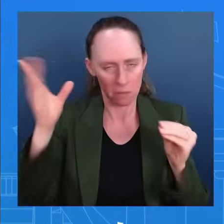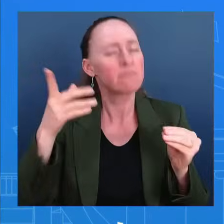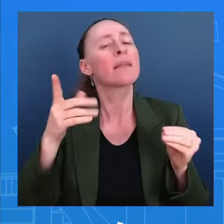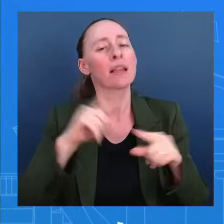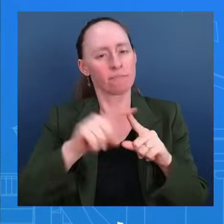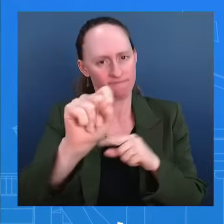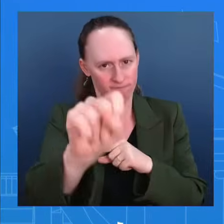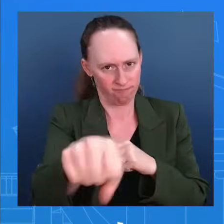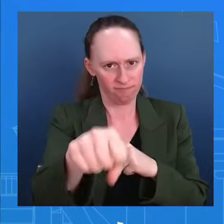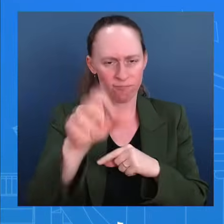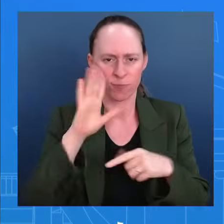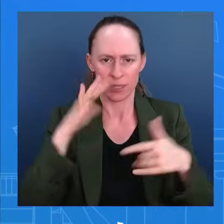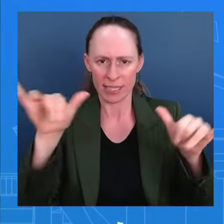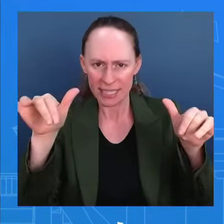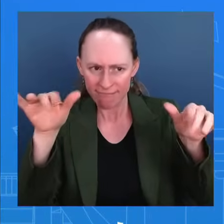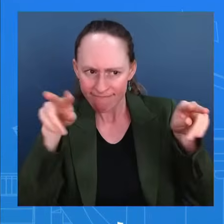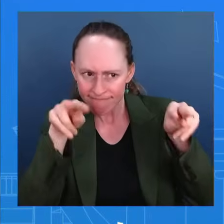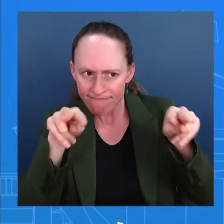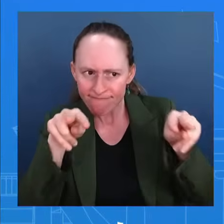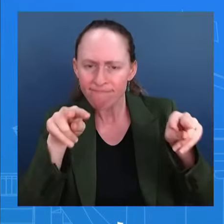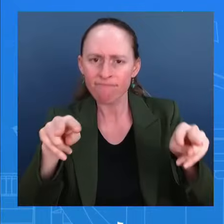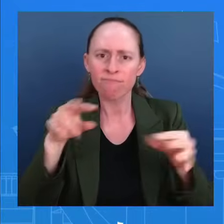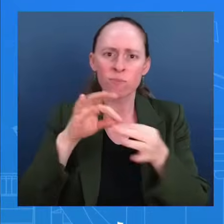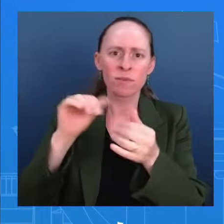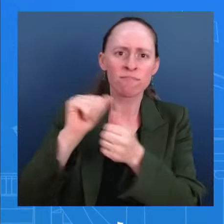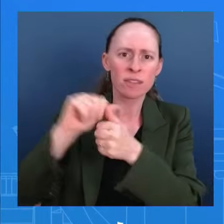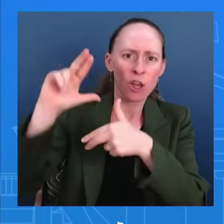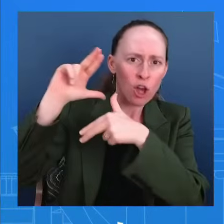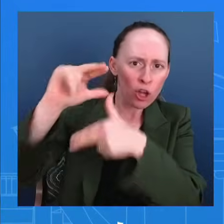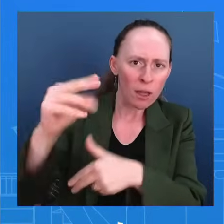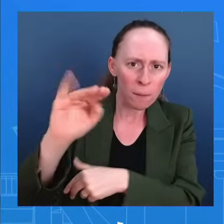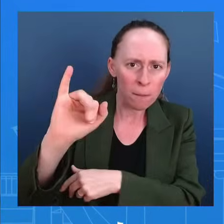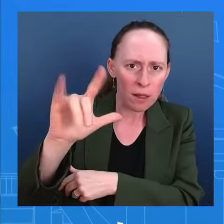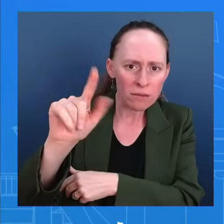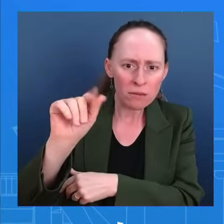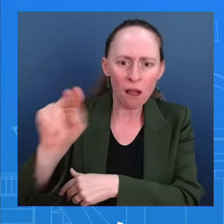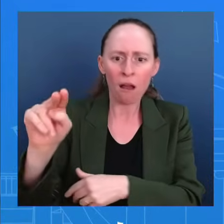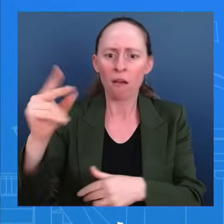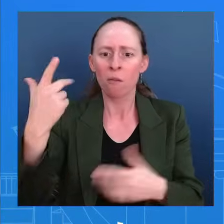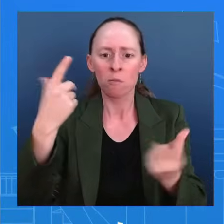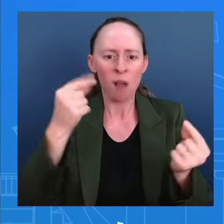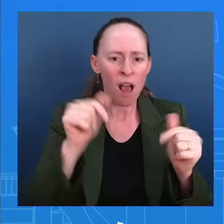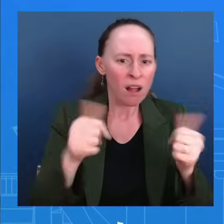and what's happening, the pre- -- the preparations, how we are still certainly responding